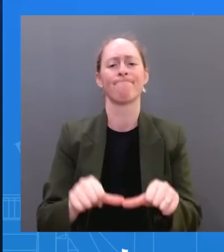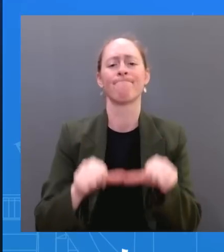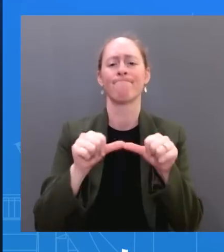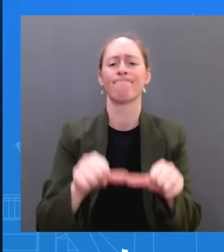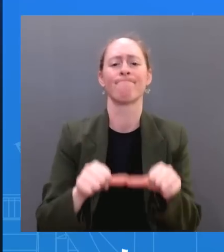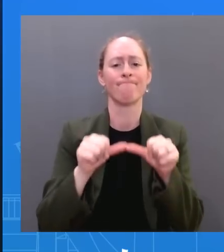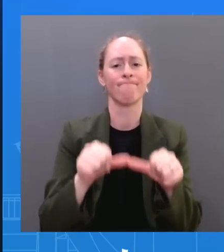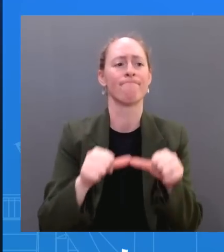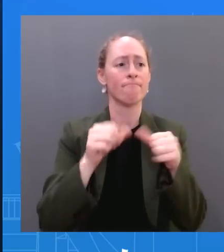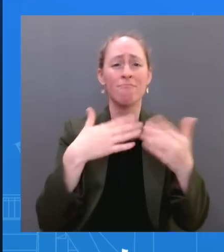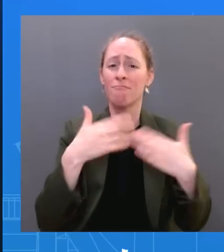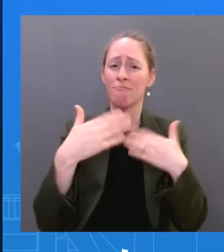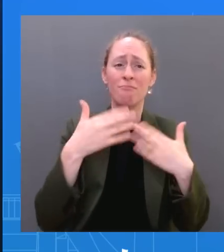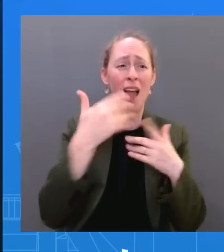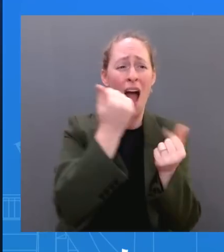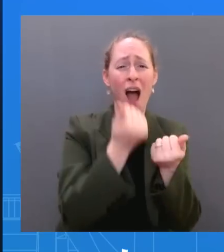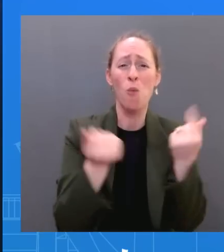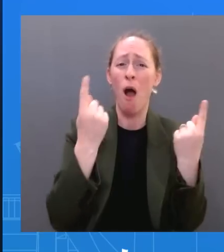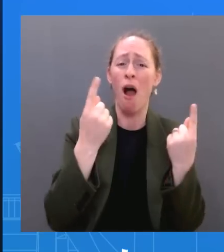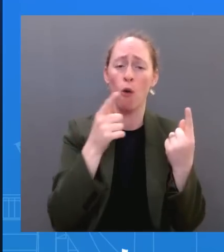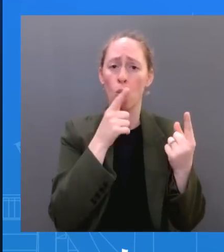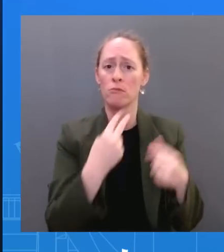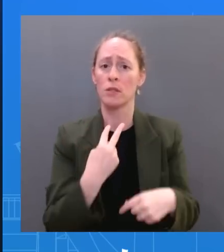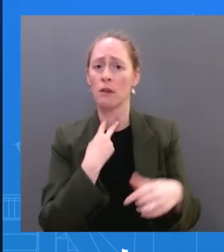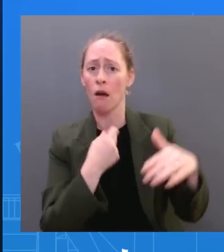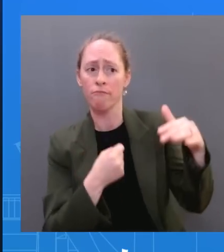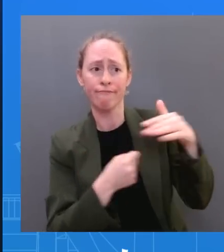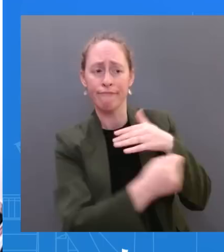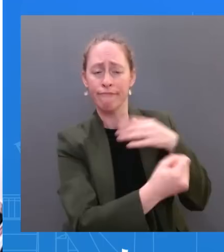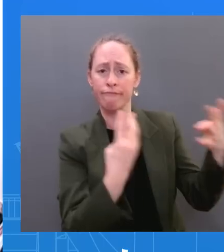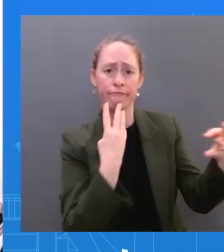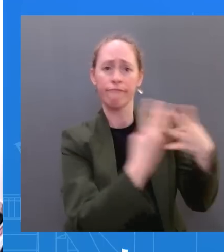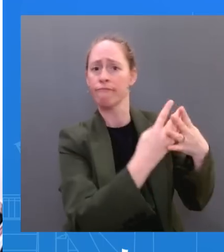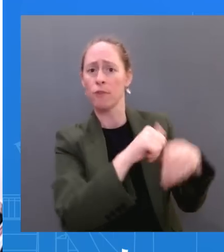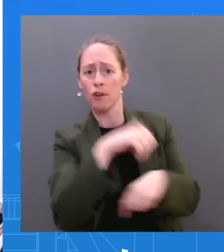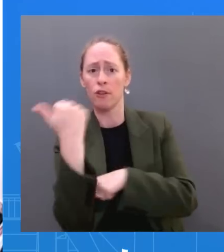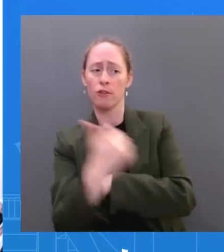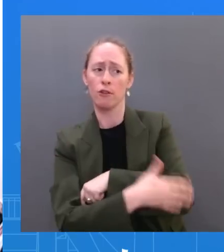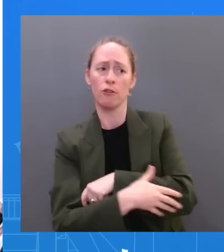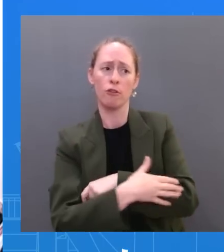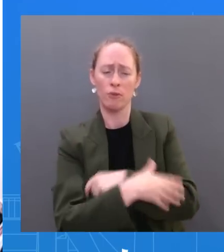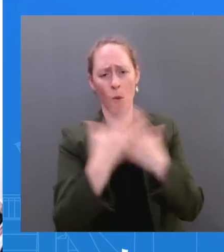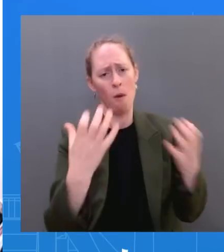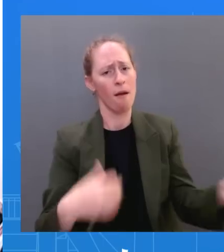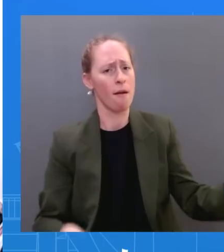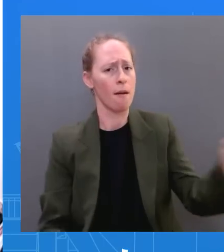The Press: Thanks, Jake. Does the President plan to directly bring up the murder of Jamal Khashoggi in his meeting with --